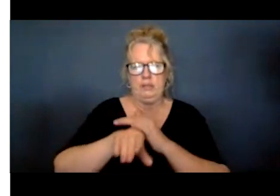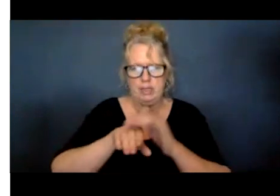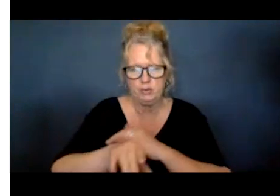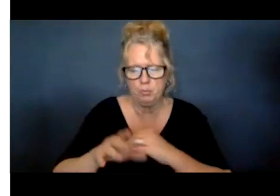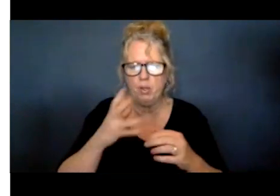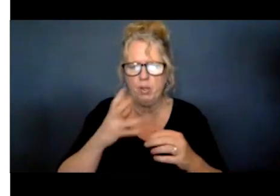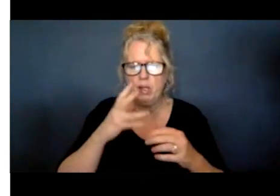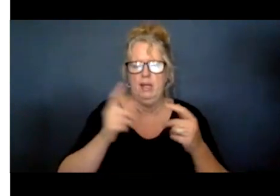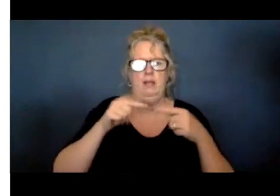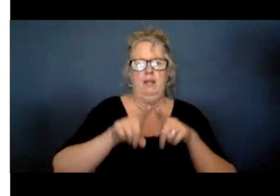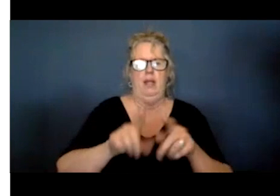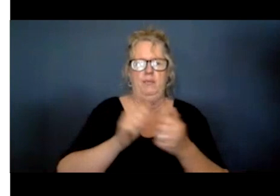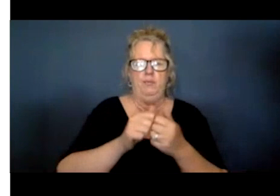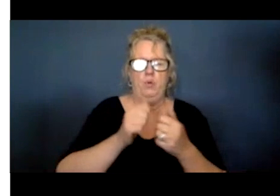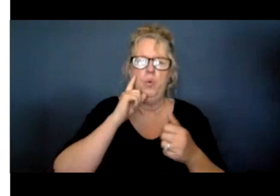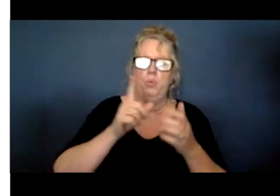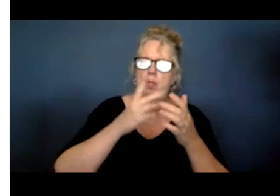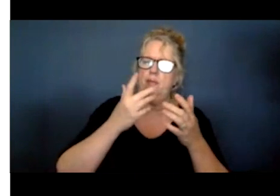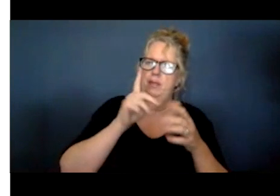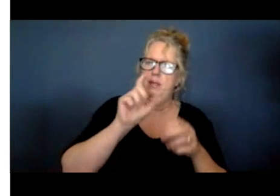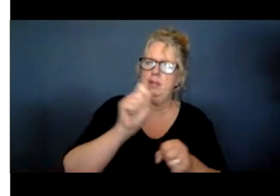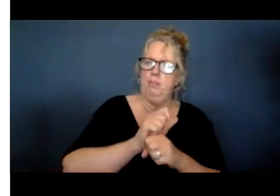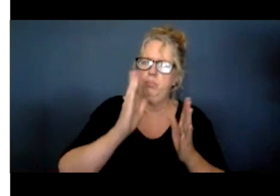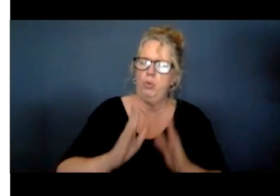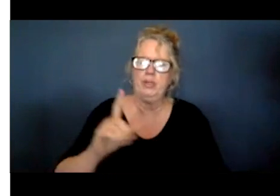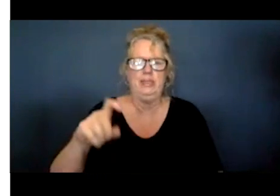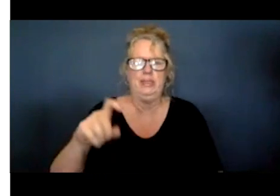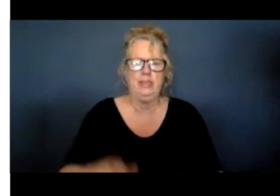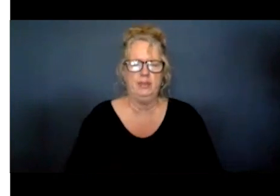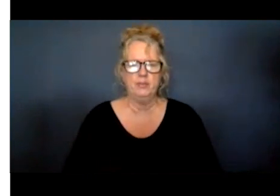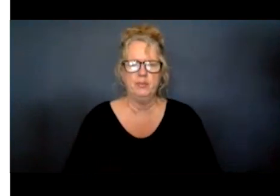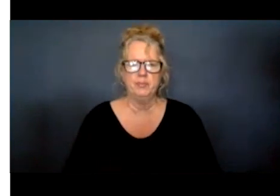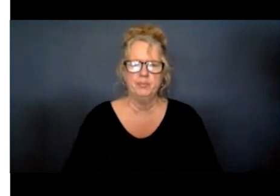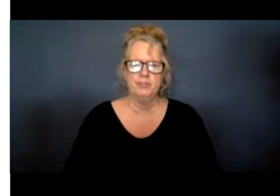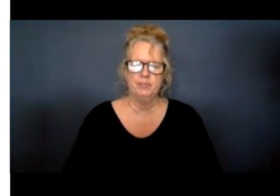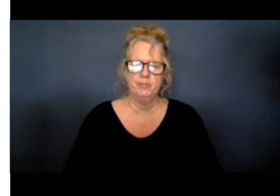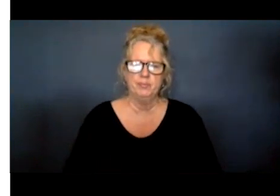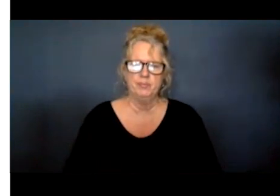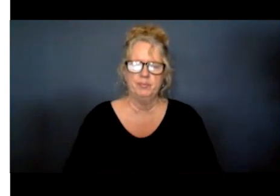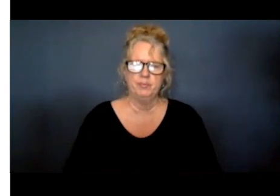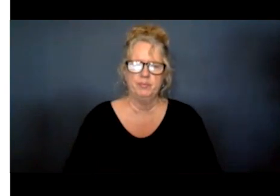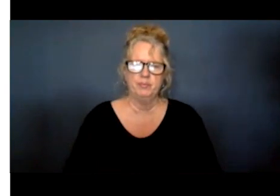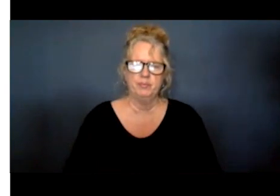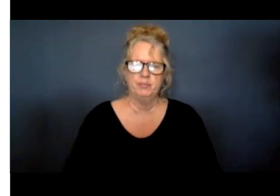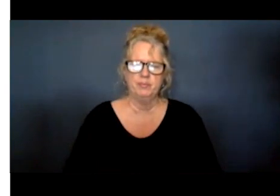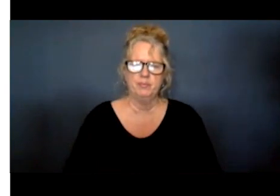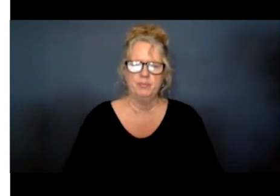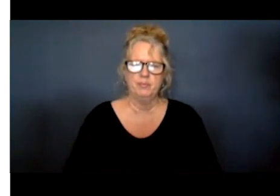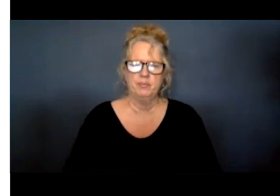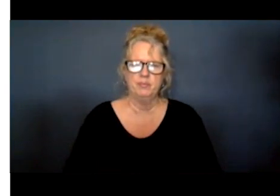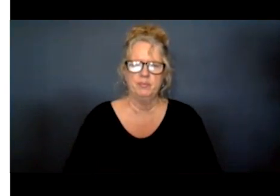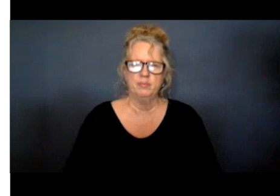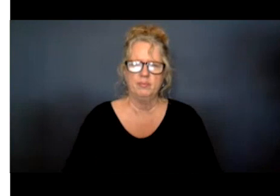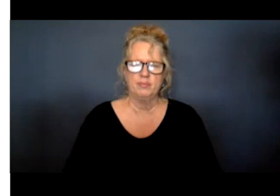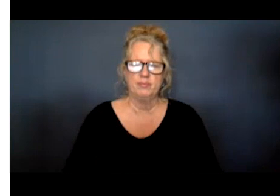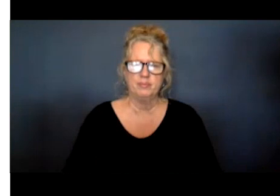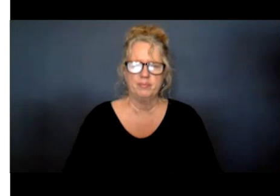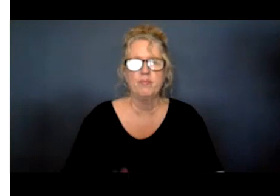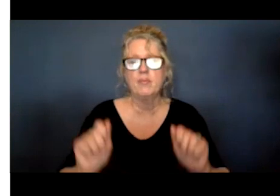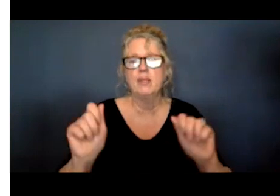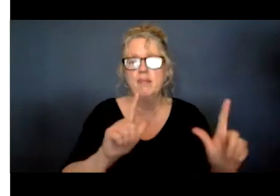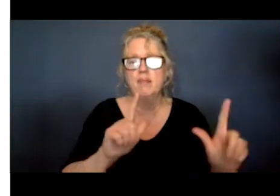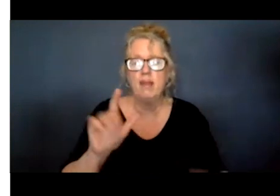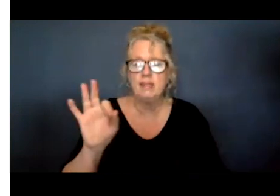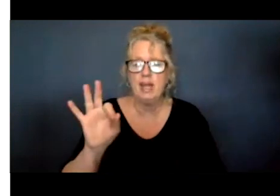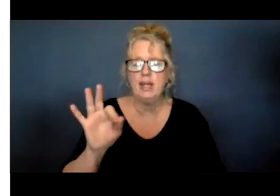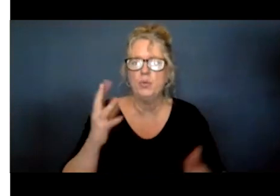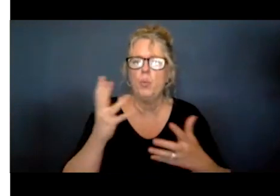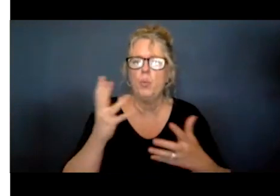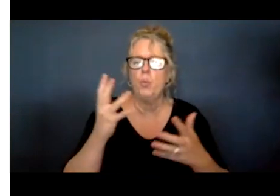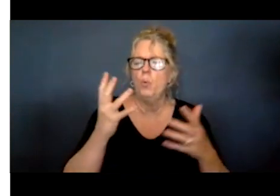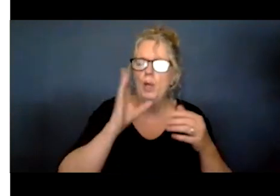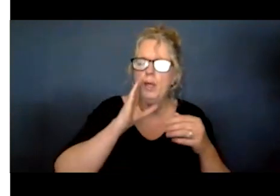with evolving employee needs. Slide 9, What’s Emerging?